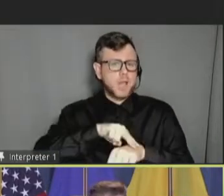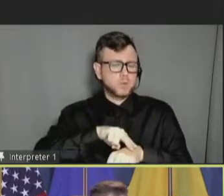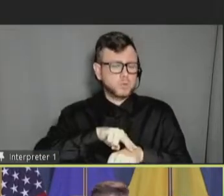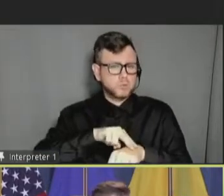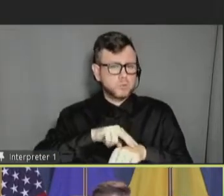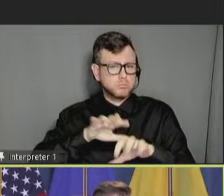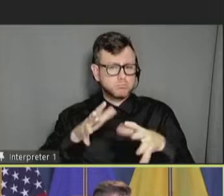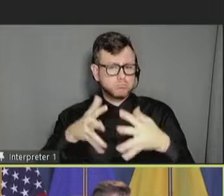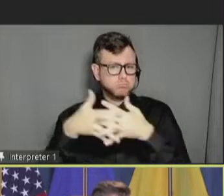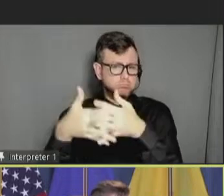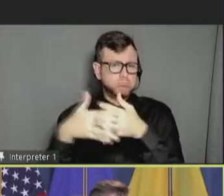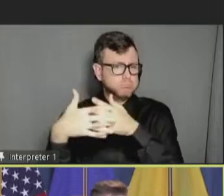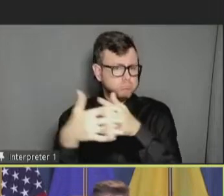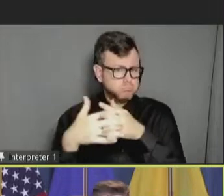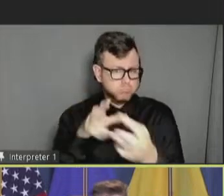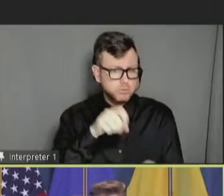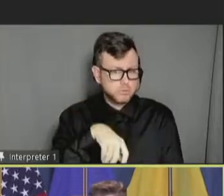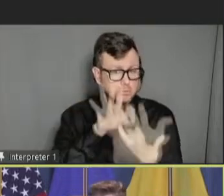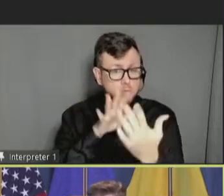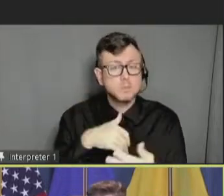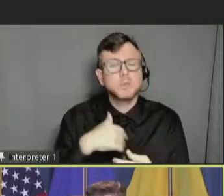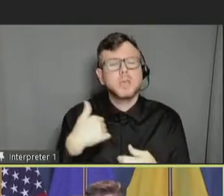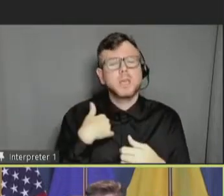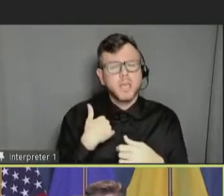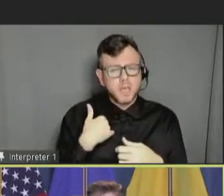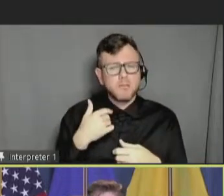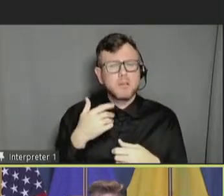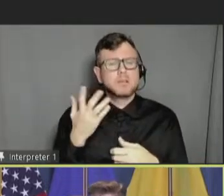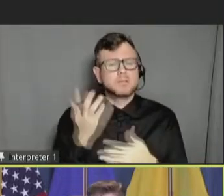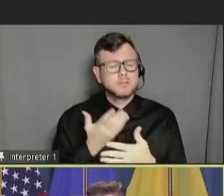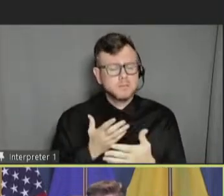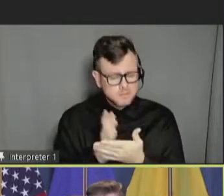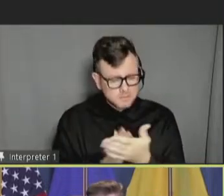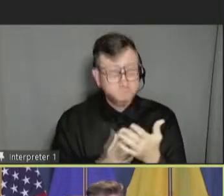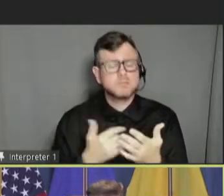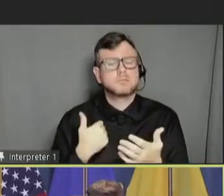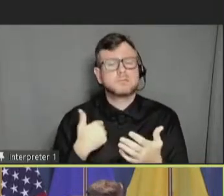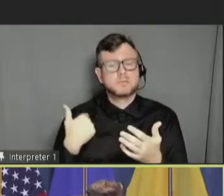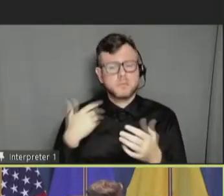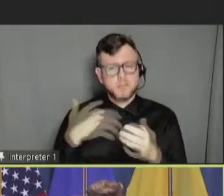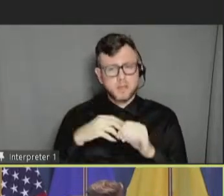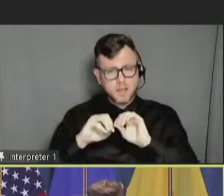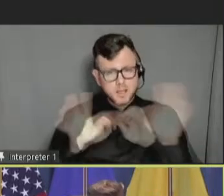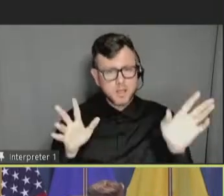are countries in varying stages of development in the index that do have clear risk communication